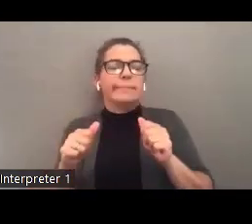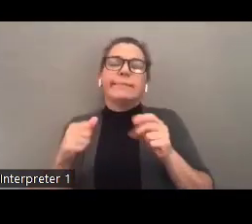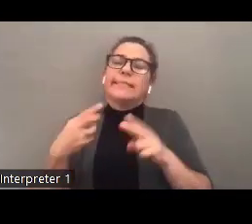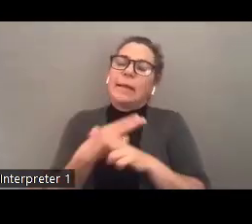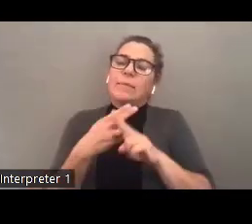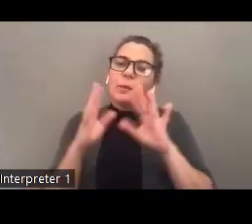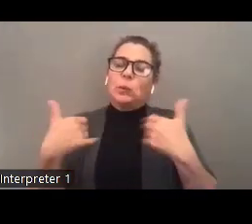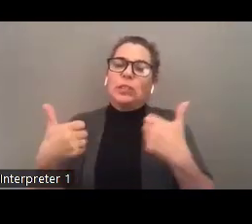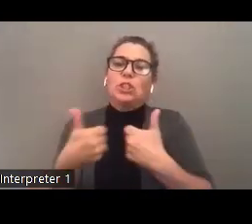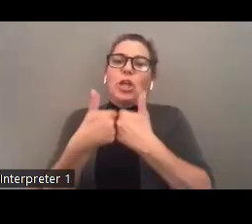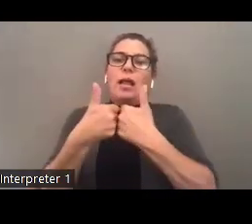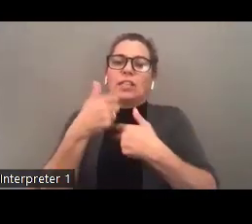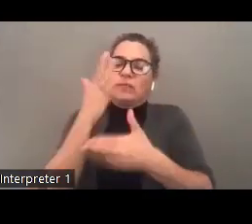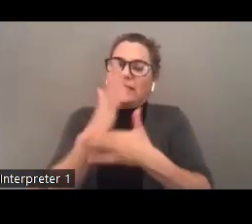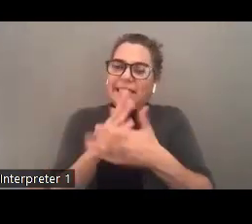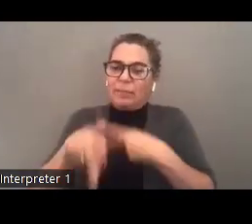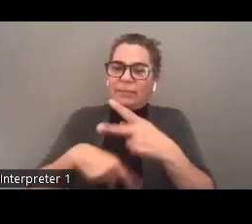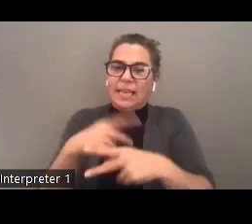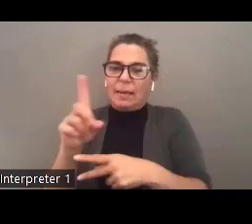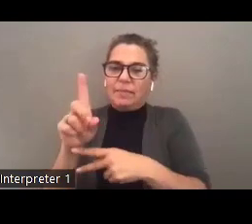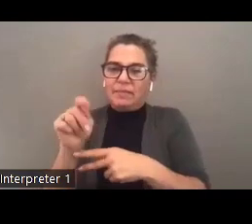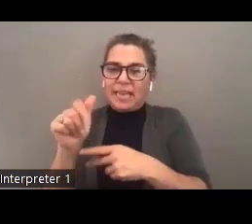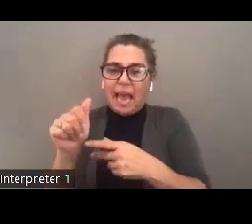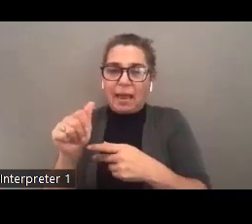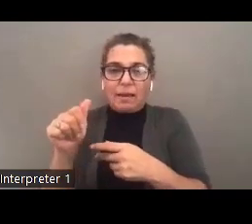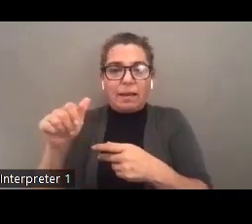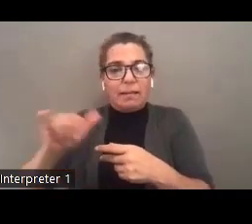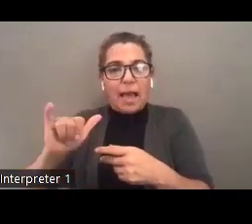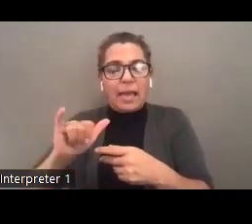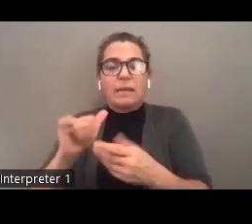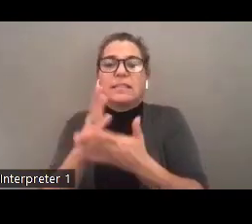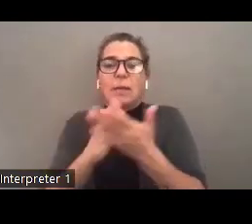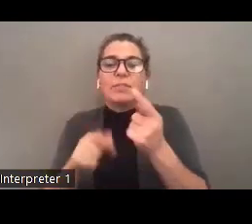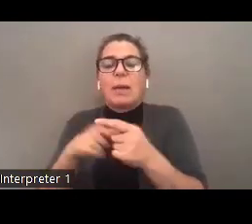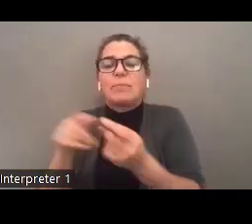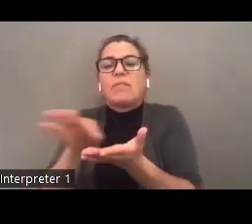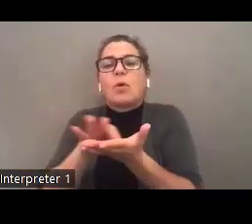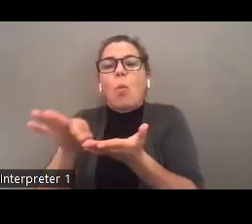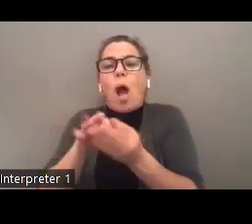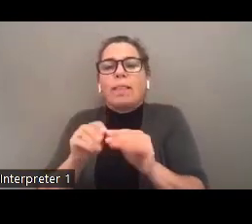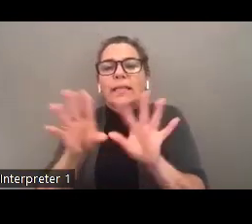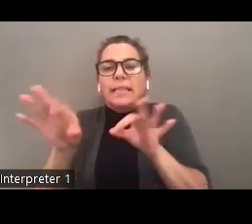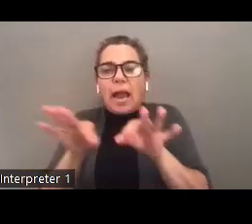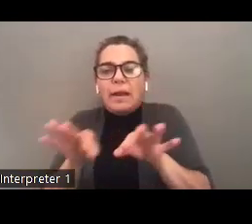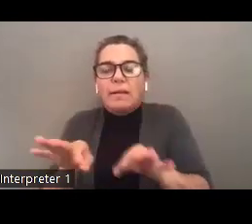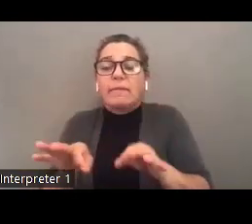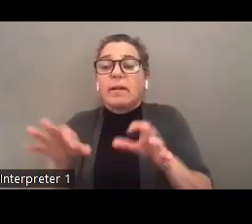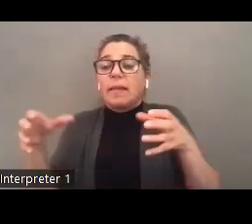for certain types of data, including some types of qualitative data. For example, in a focus group or interview,